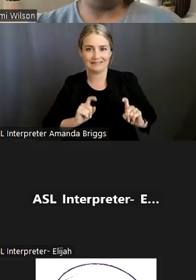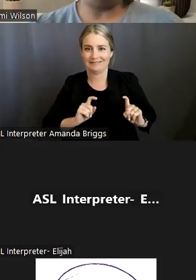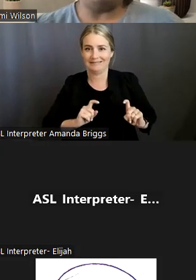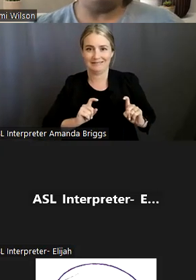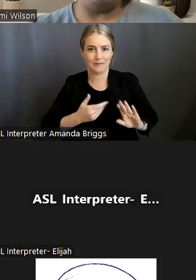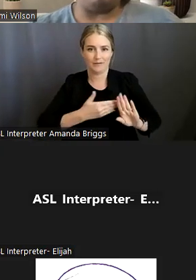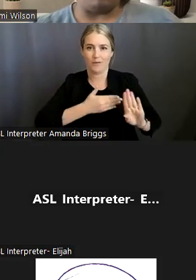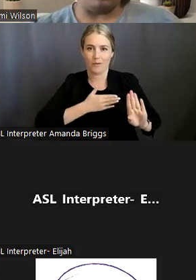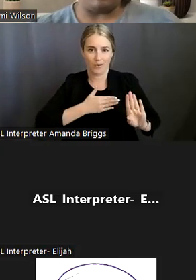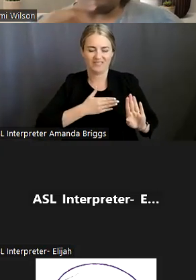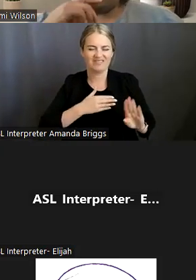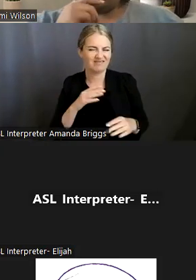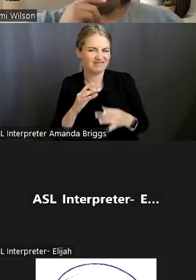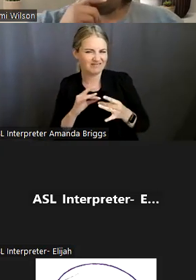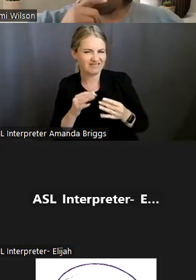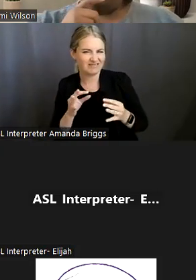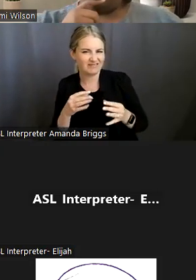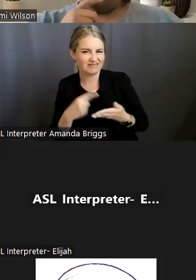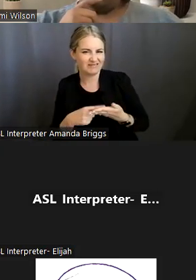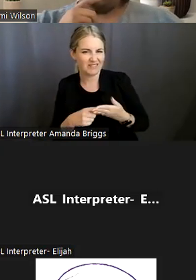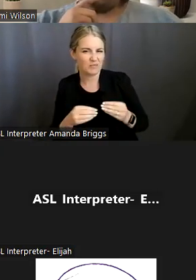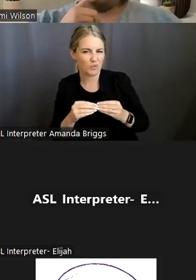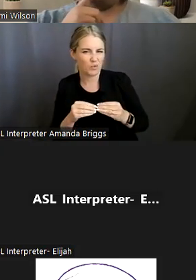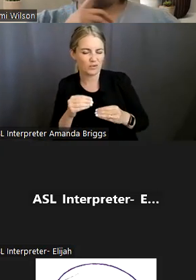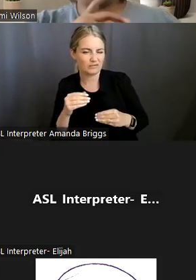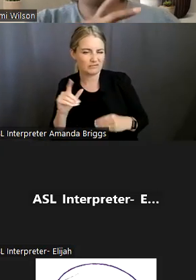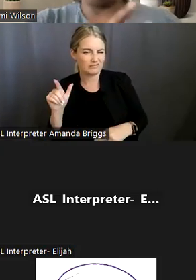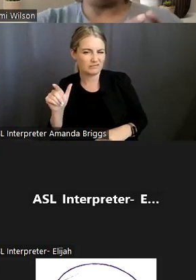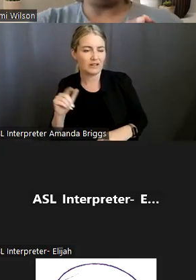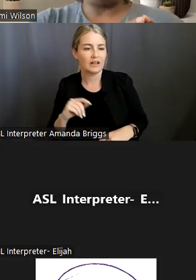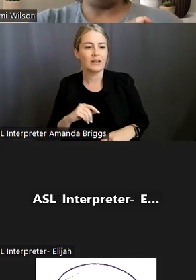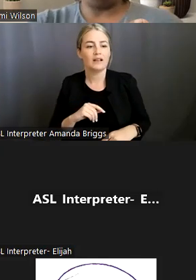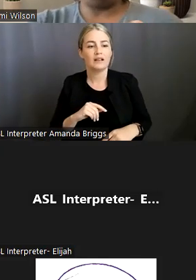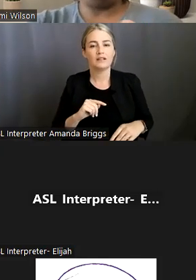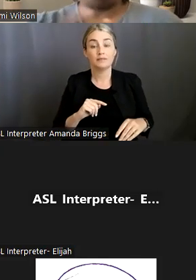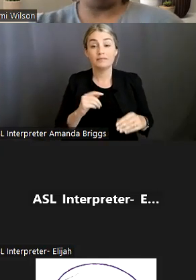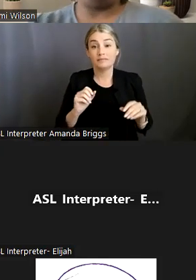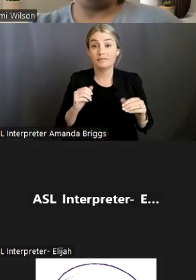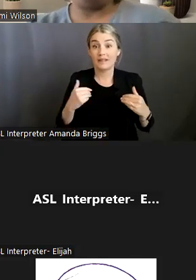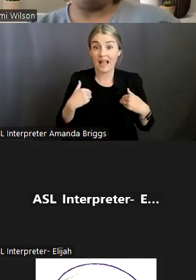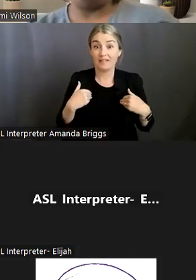a little bit more about this in a little bit, but there are ways for people to